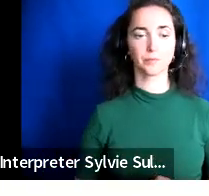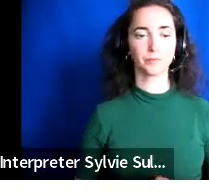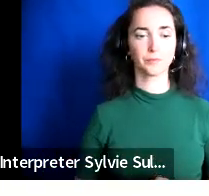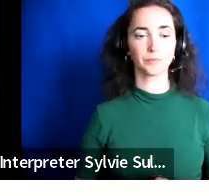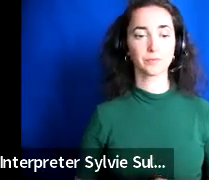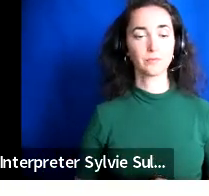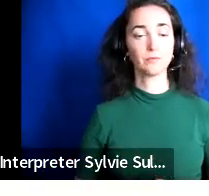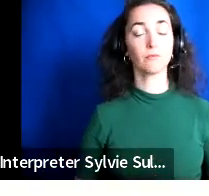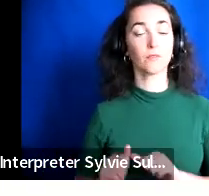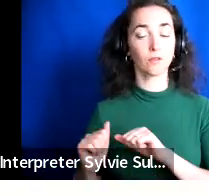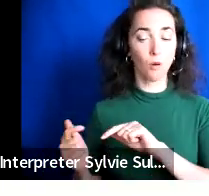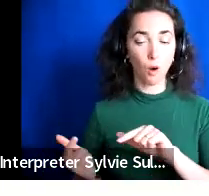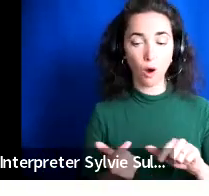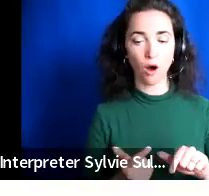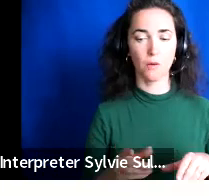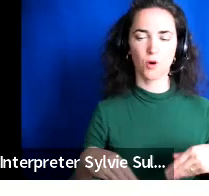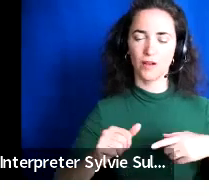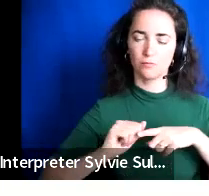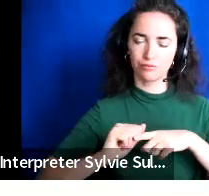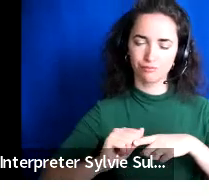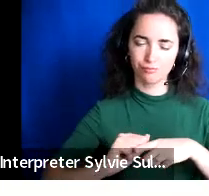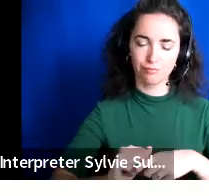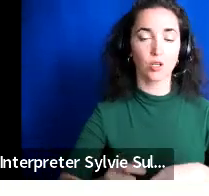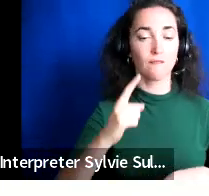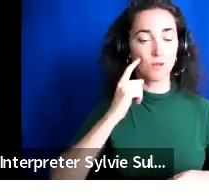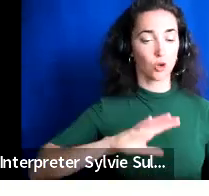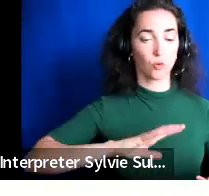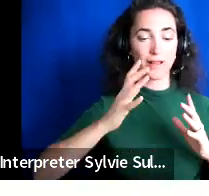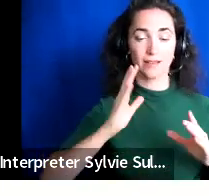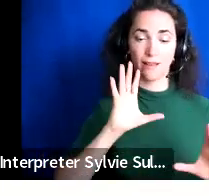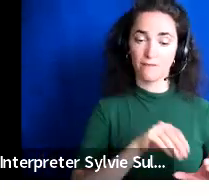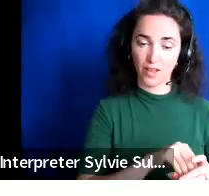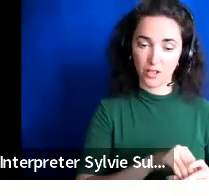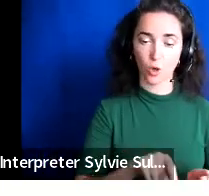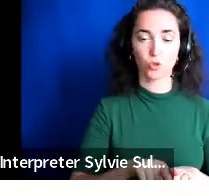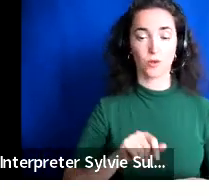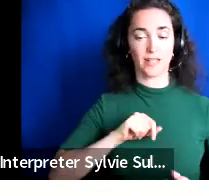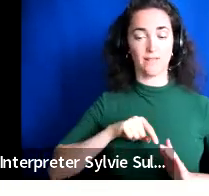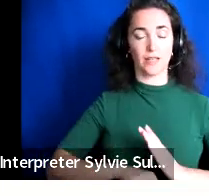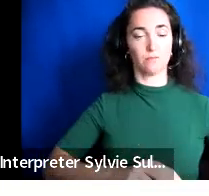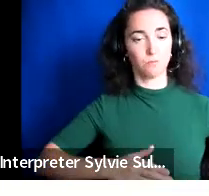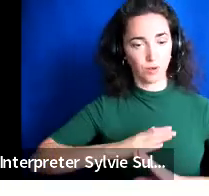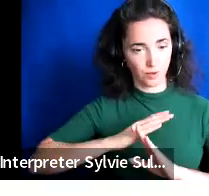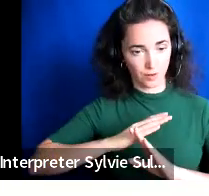Extensive training and crisis, intervention and suicide prevention, and they must apply lifelines, best practices on their calls.